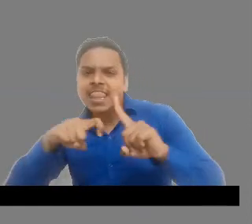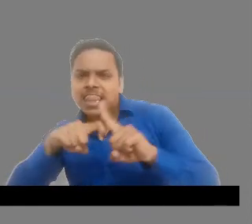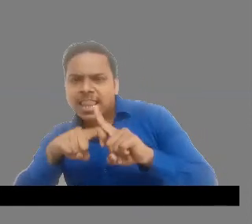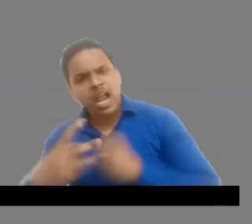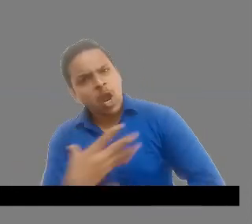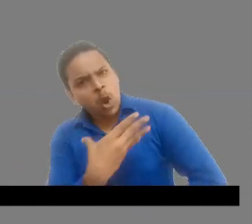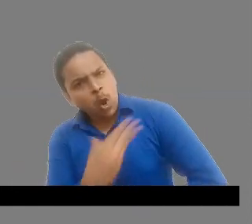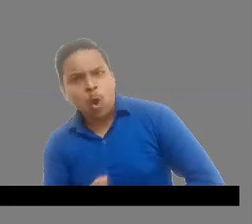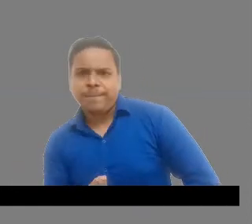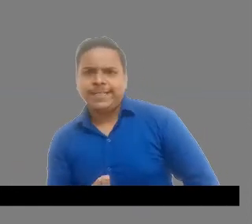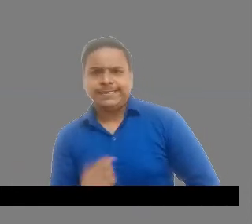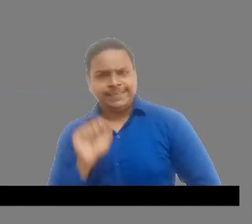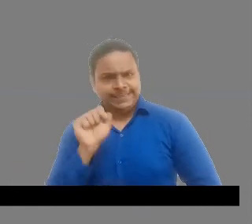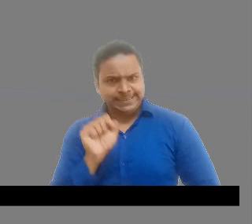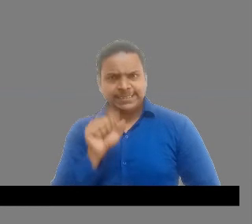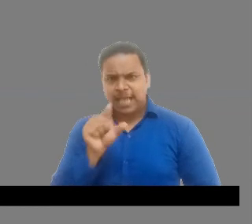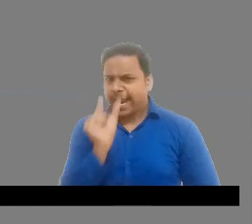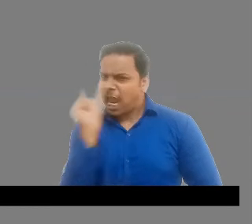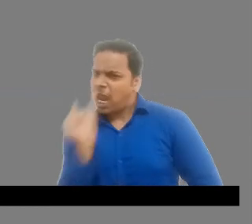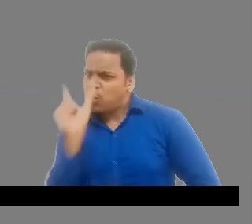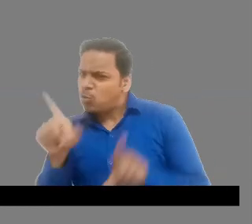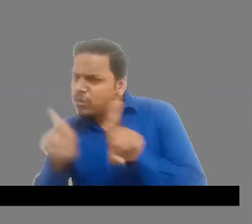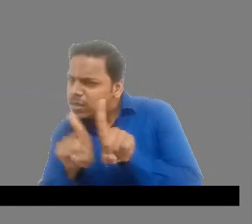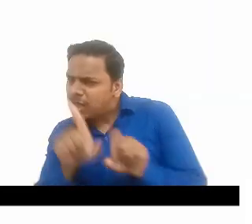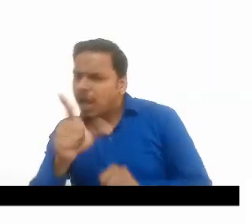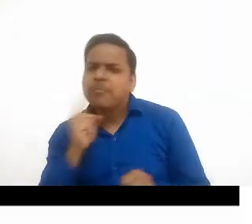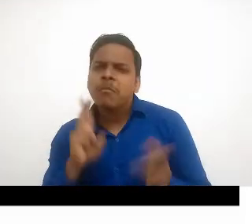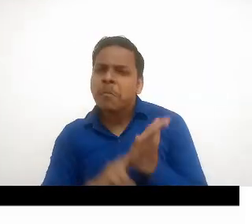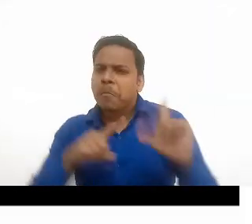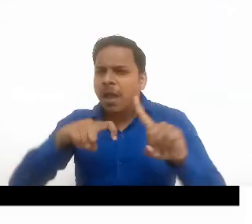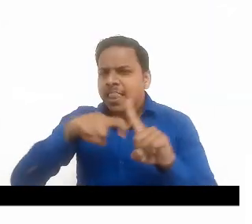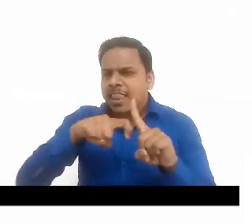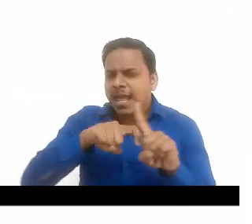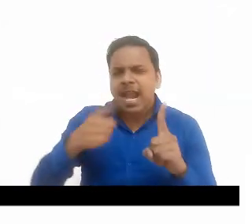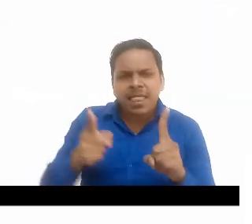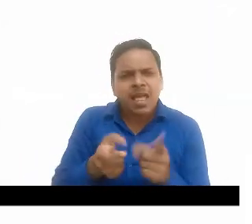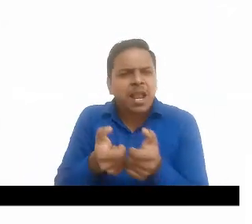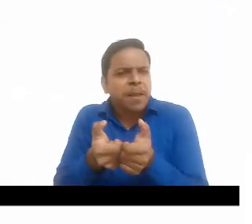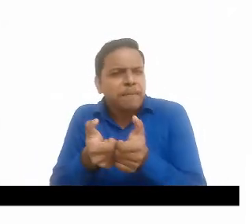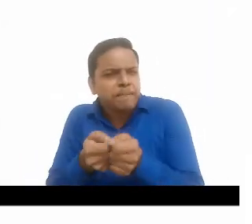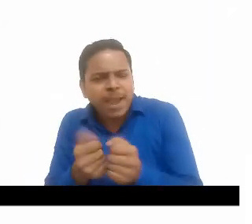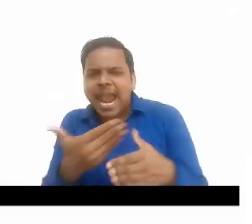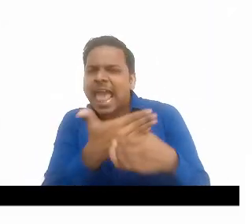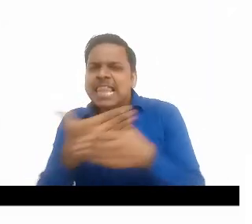The Link gets copied and I can use this link and can share it to my network. This is just